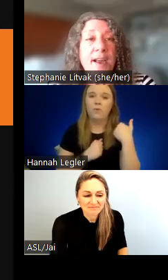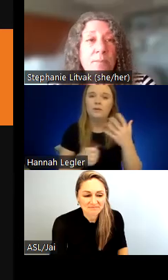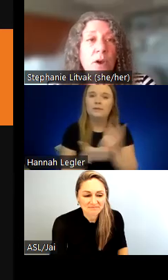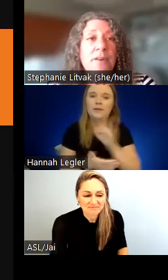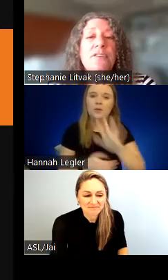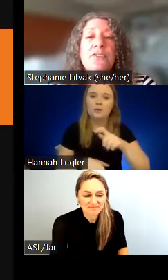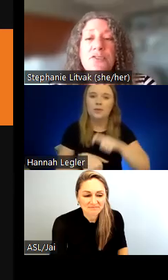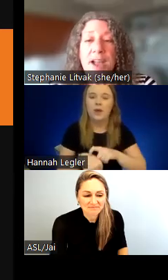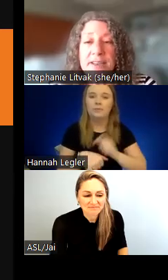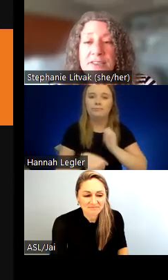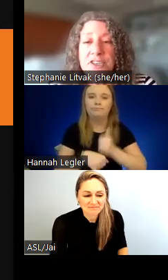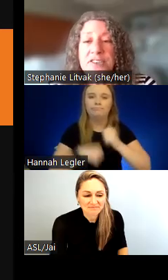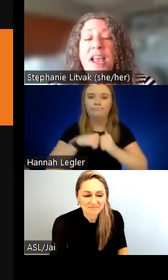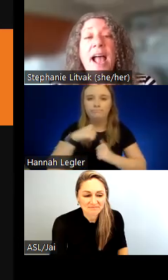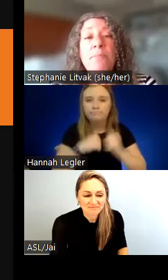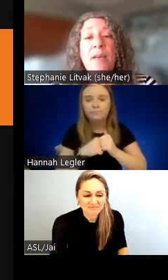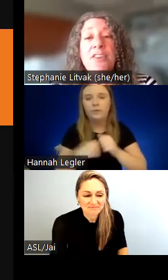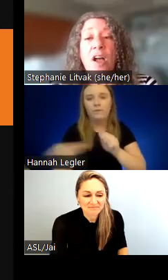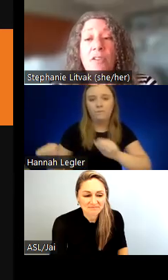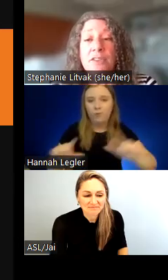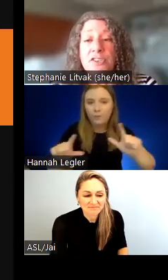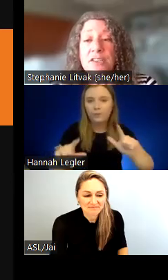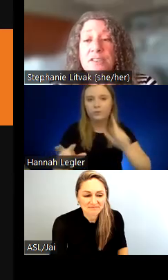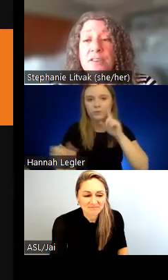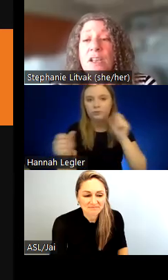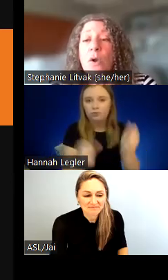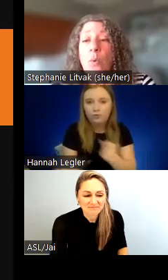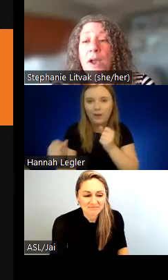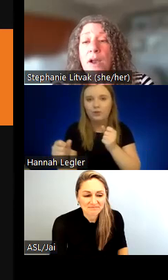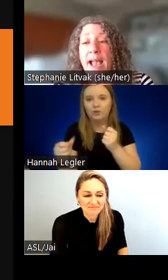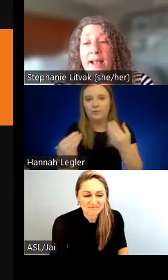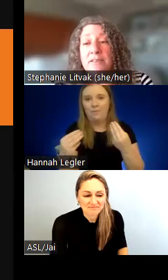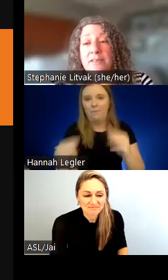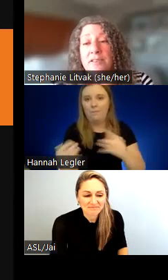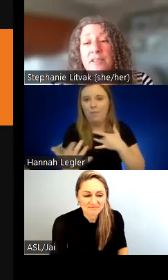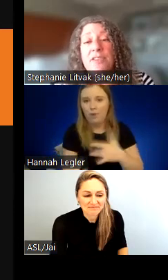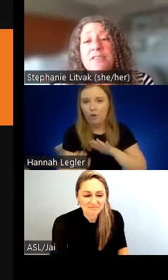frameworks, your strategies, and methodologies where asked.